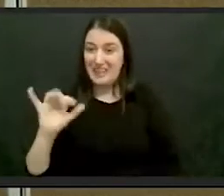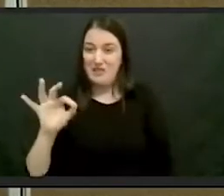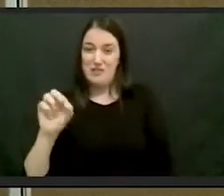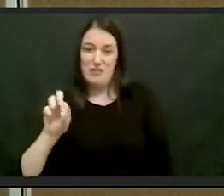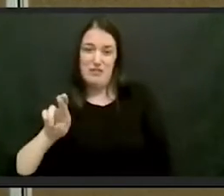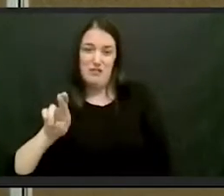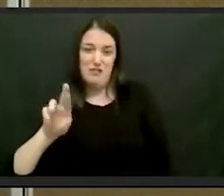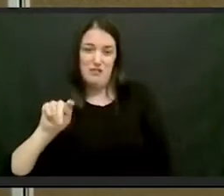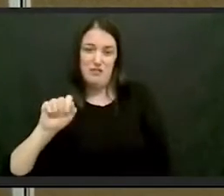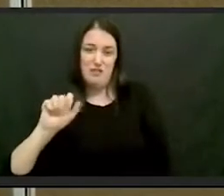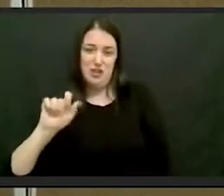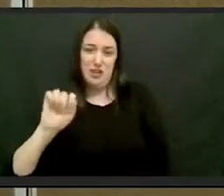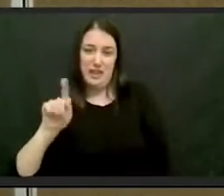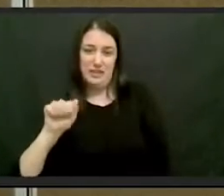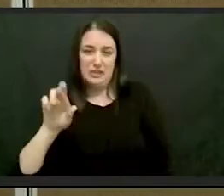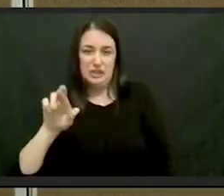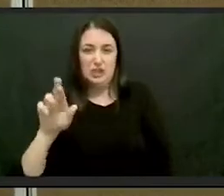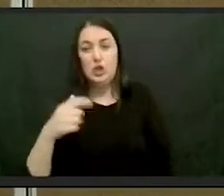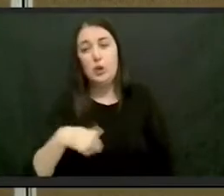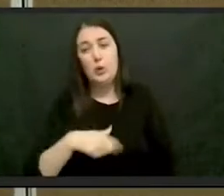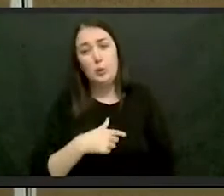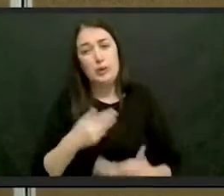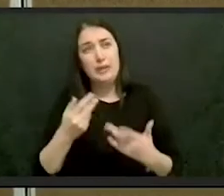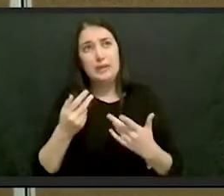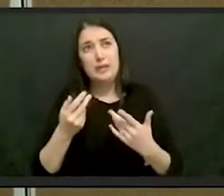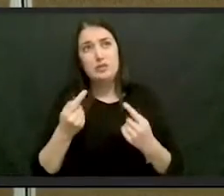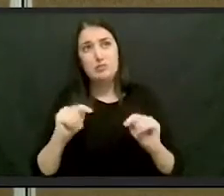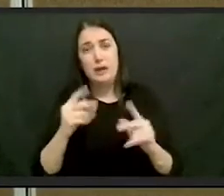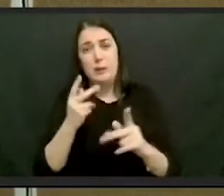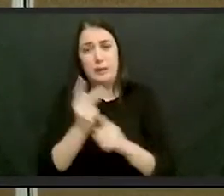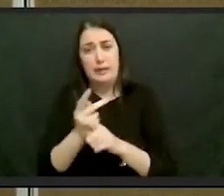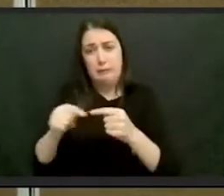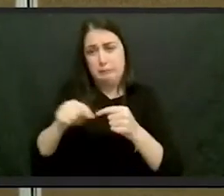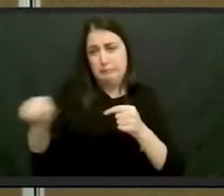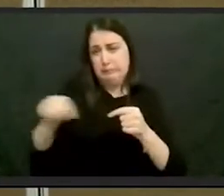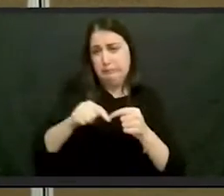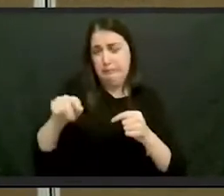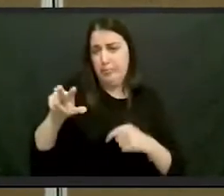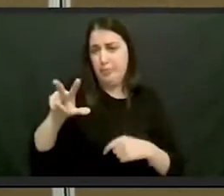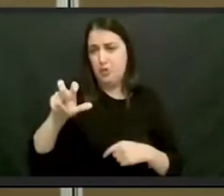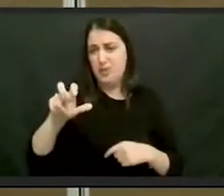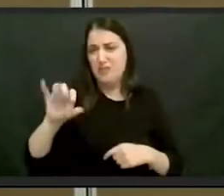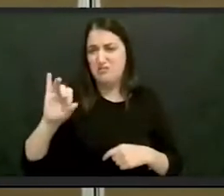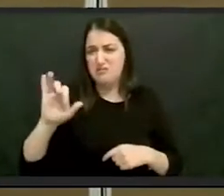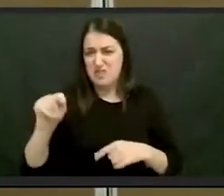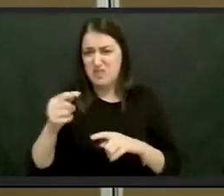feet of waterways and we're pretty strict with retardant usages in and around anything that has water. So, that's one